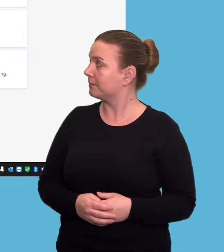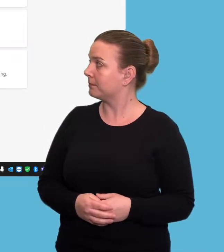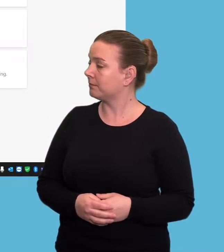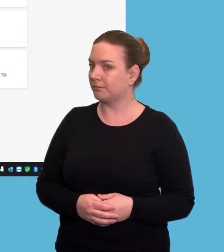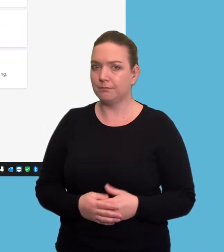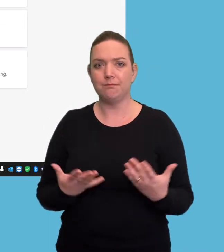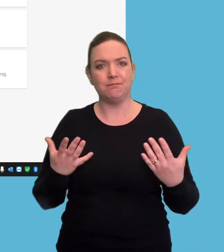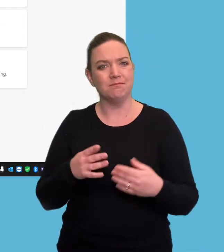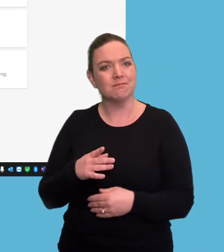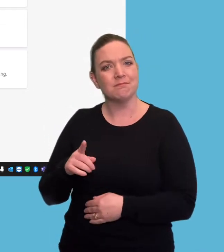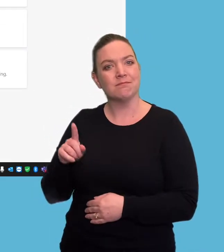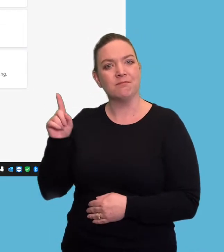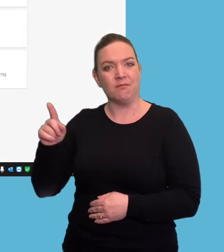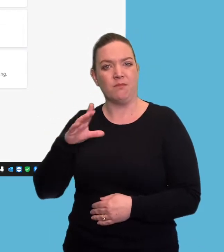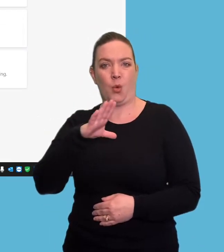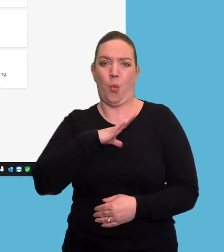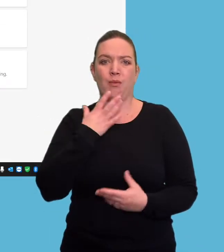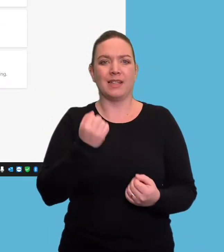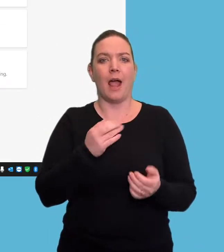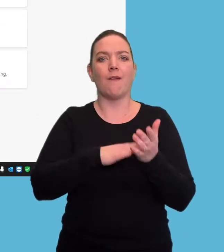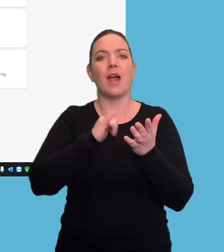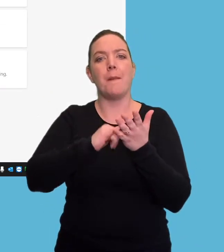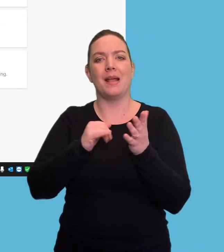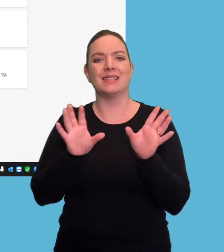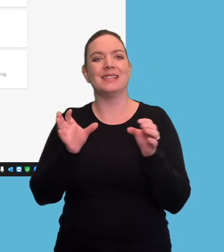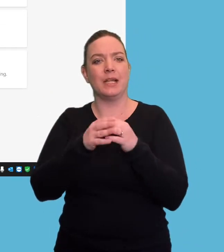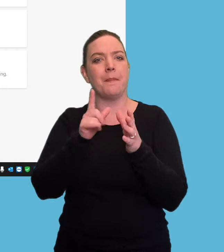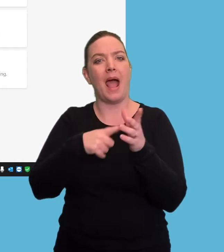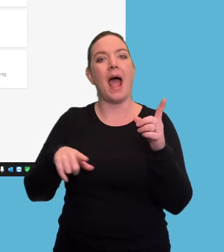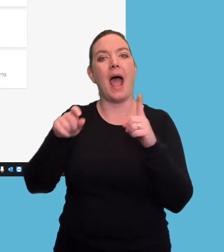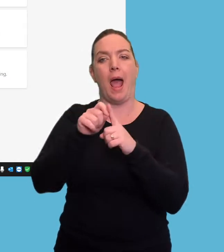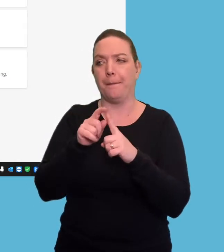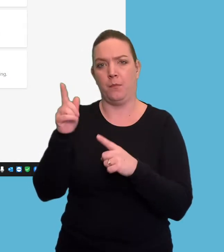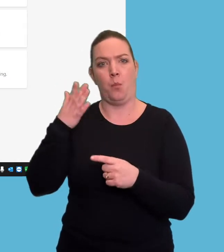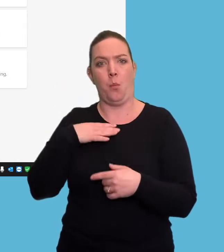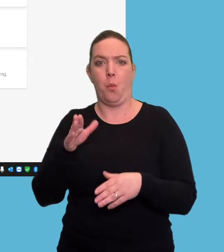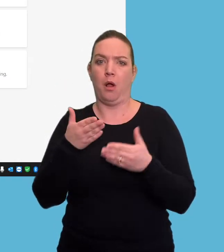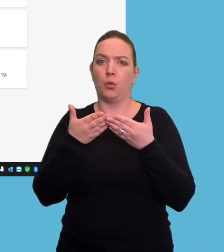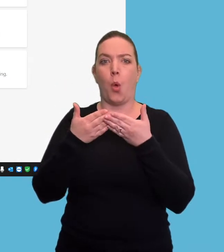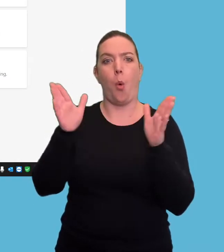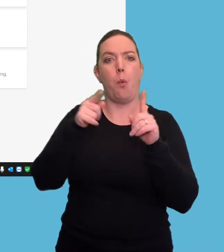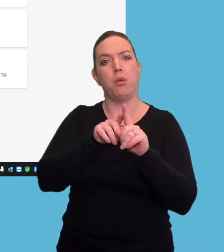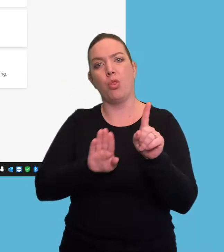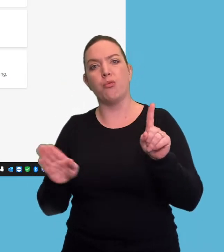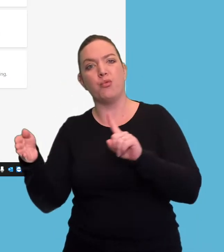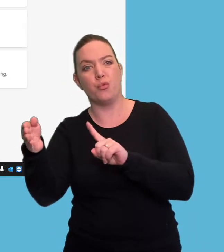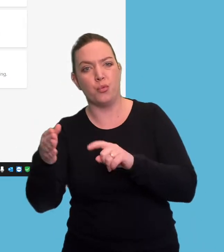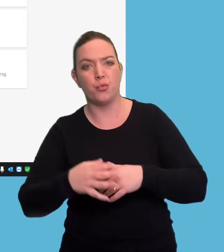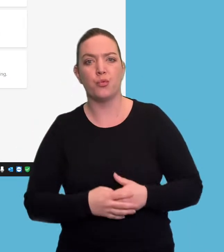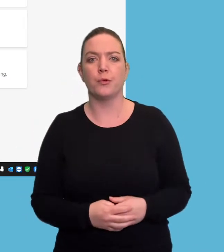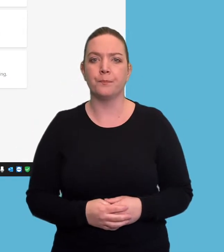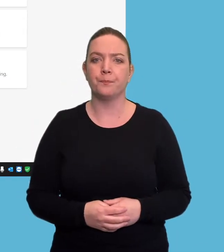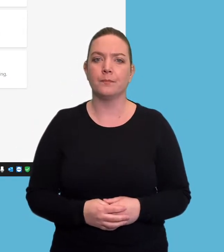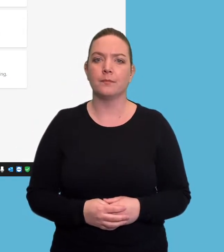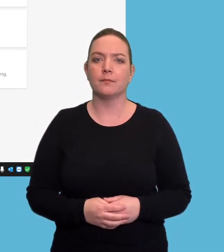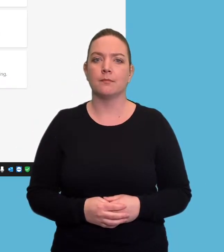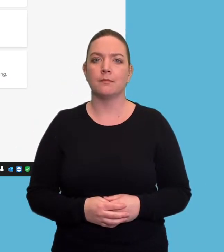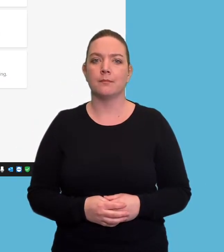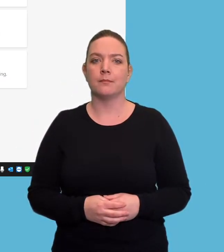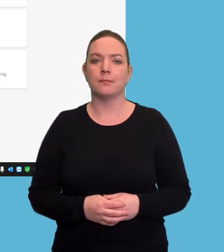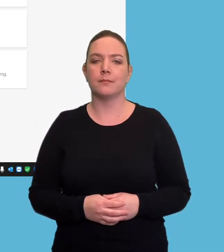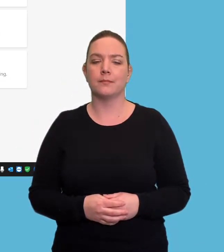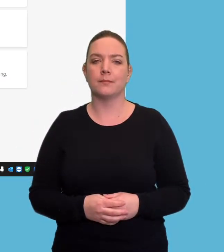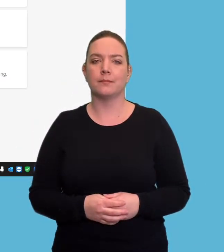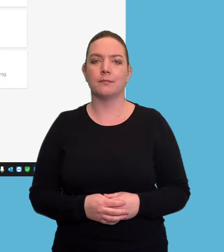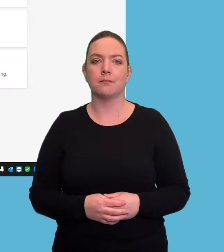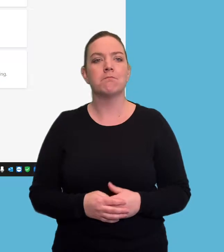You can see that because I already have the MS Teams app, it's trying to automatically open this invitation to an event in the application.